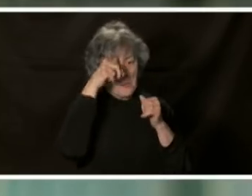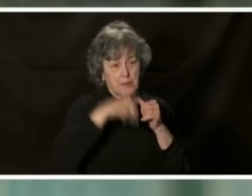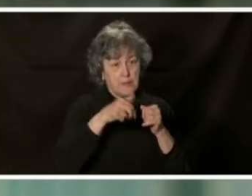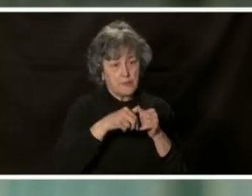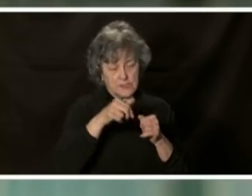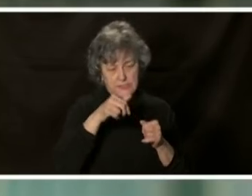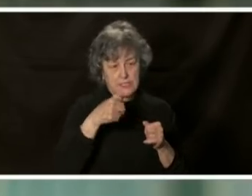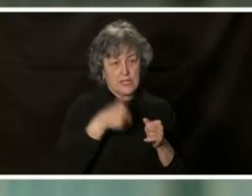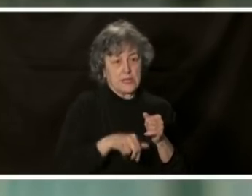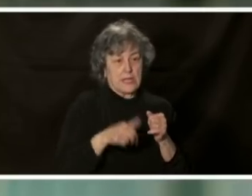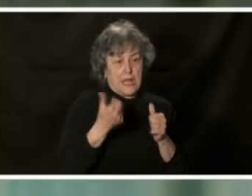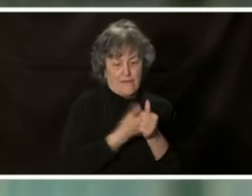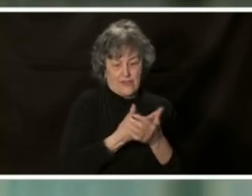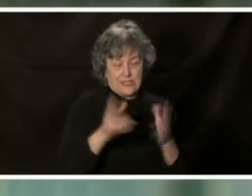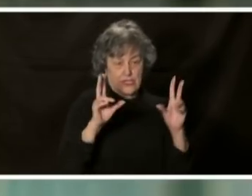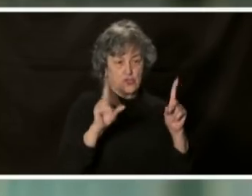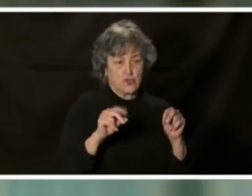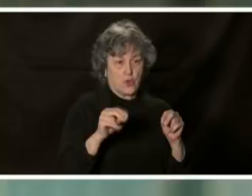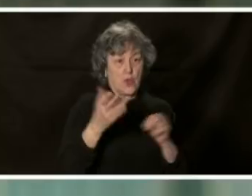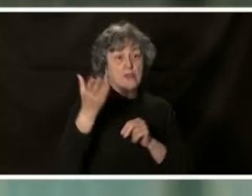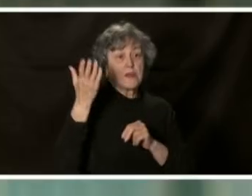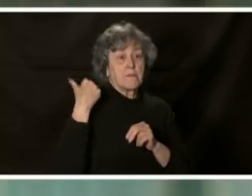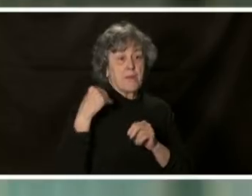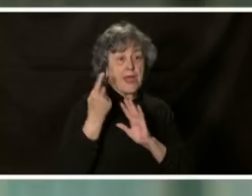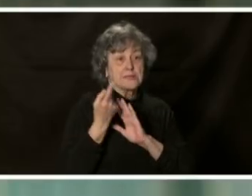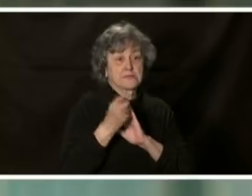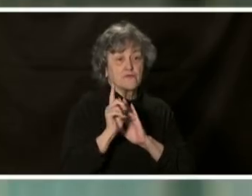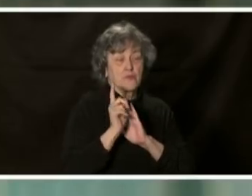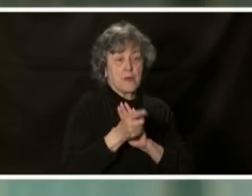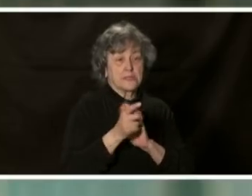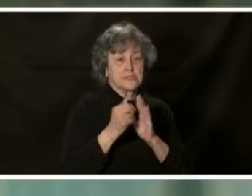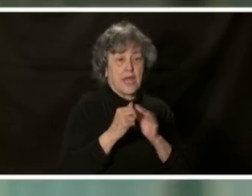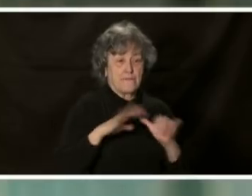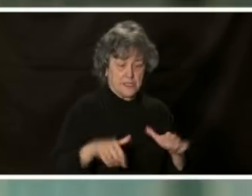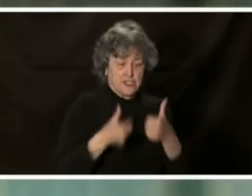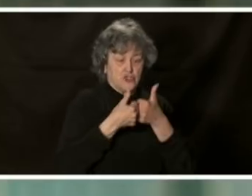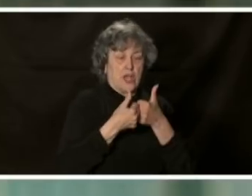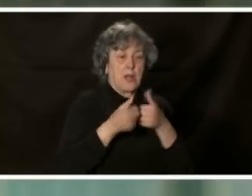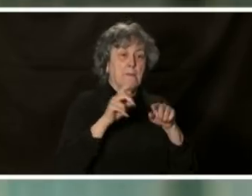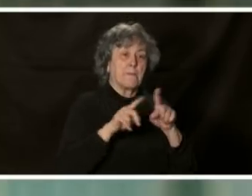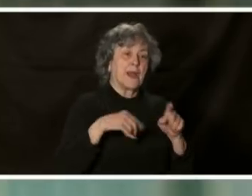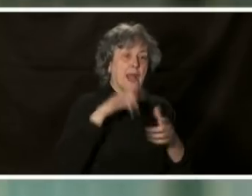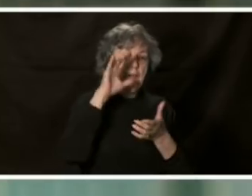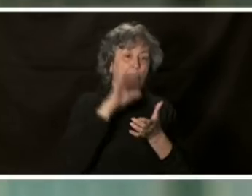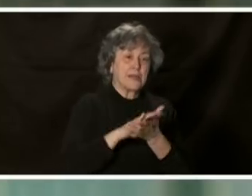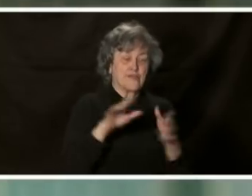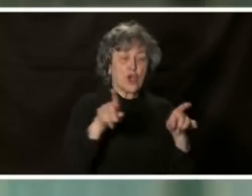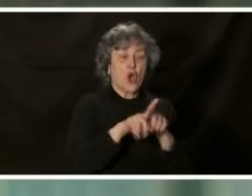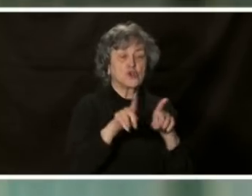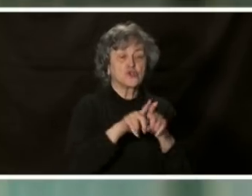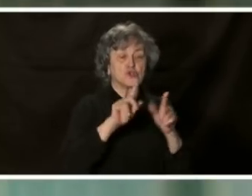THE PAST FEW MONTHS HAVE BEEN CHALLENGING, BUT I BELIEVE IT HAS ALSO CHANGED THE WAY WE LOOK AT LIFE.